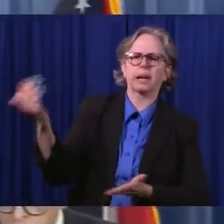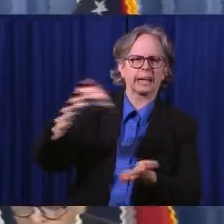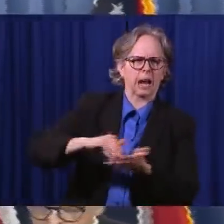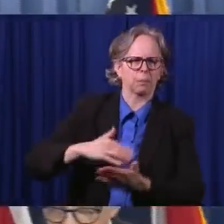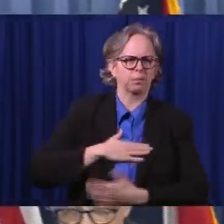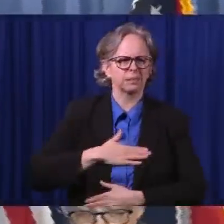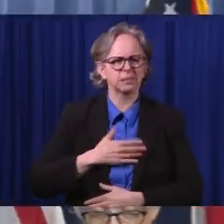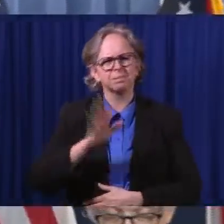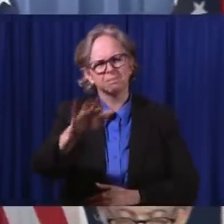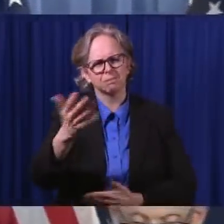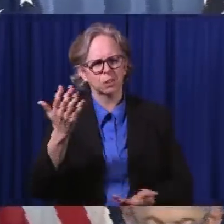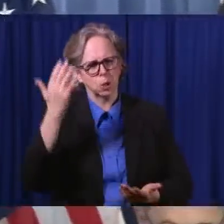IN THE